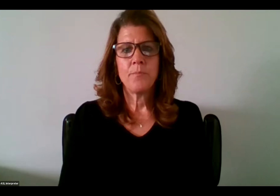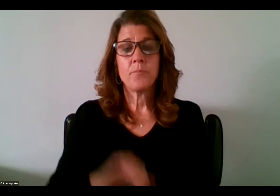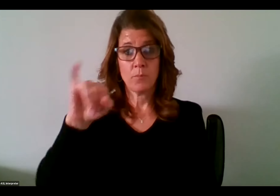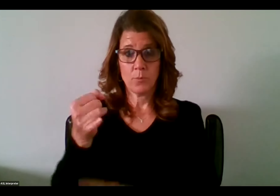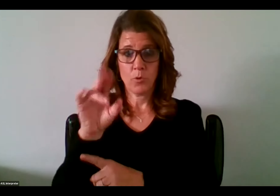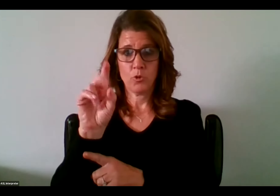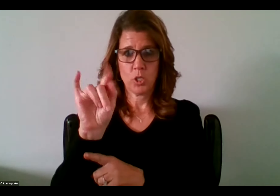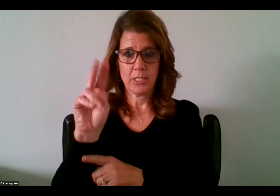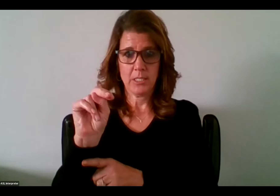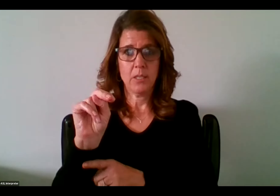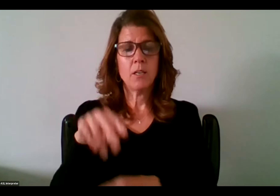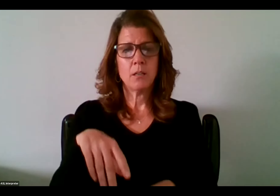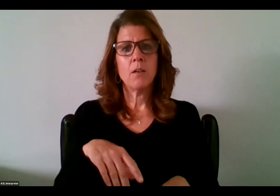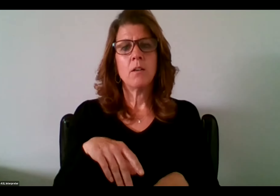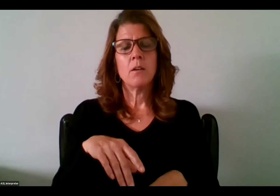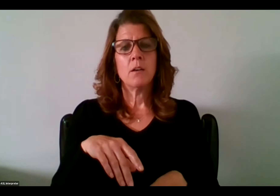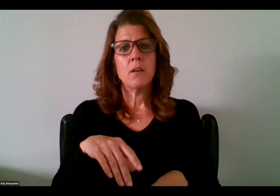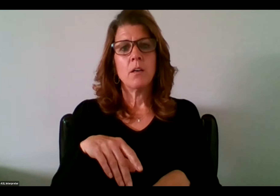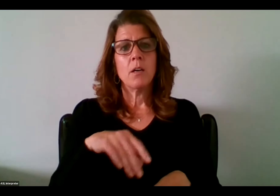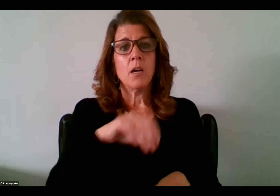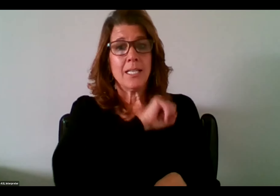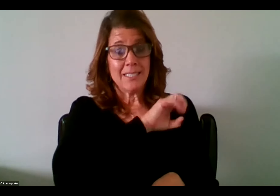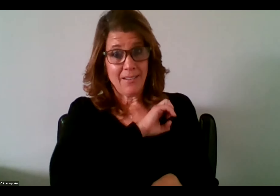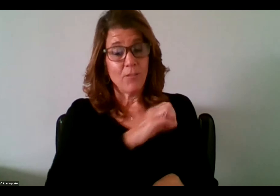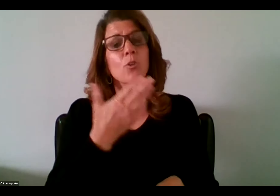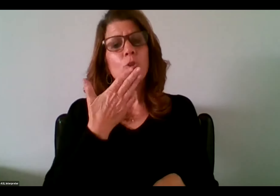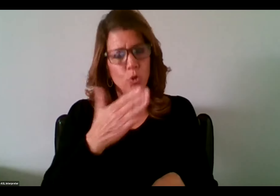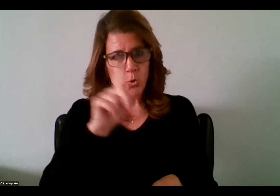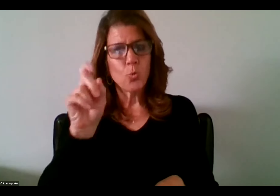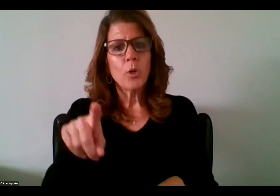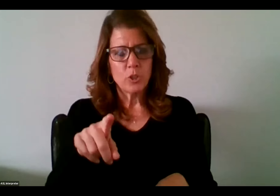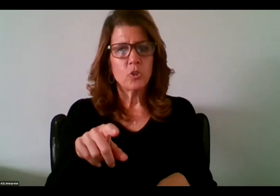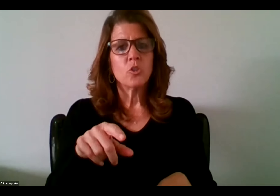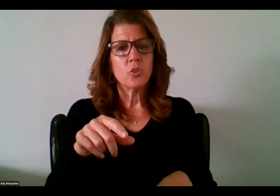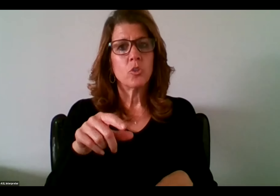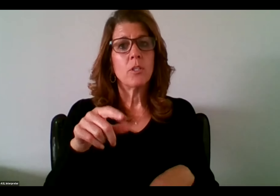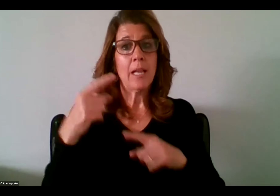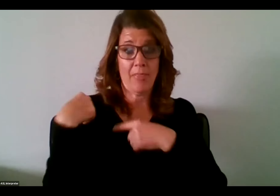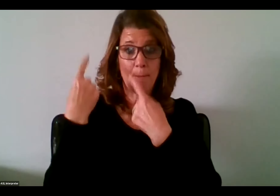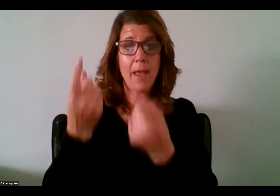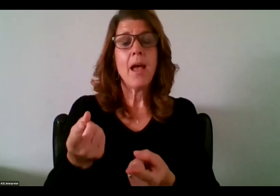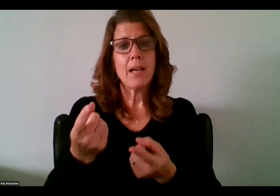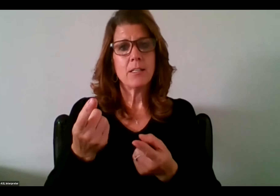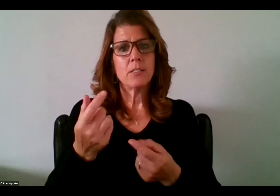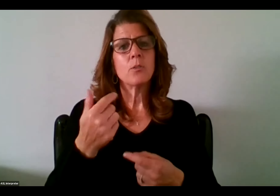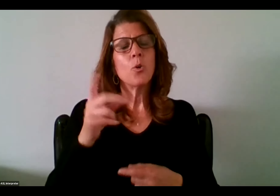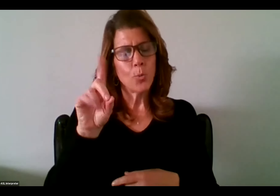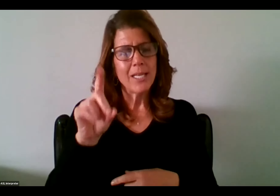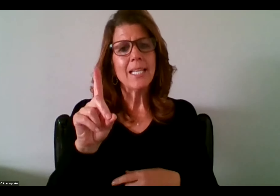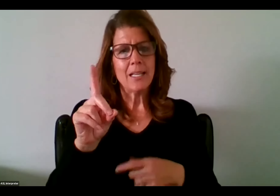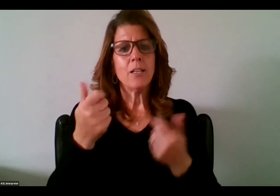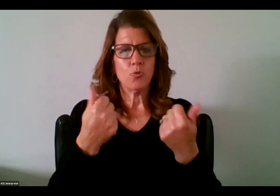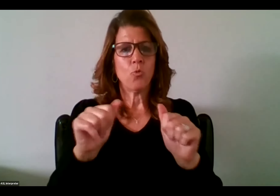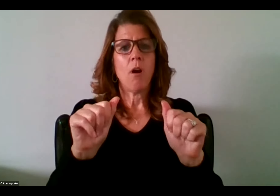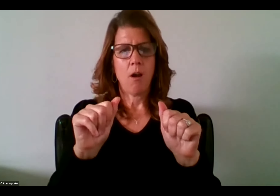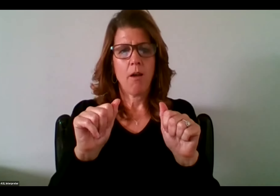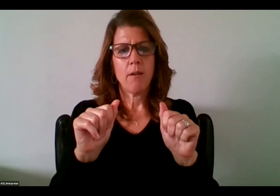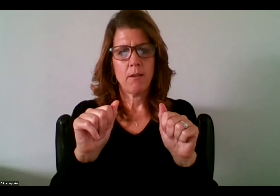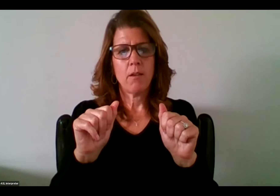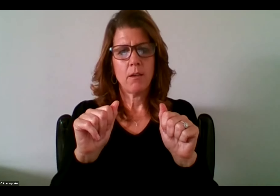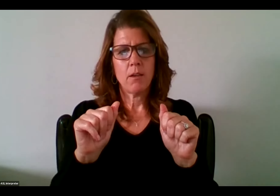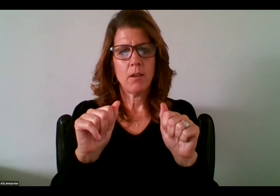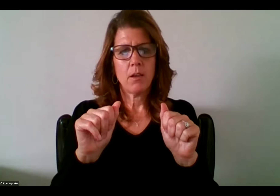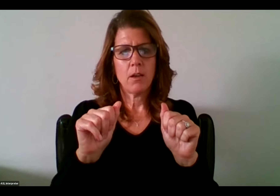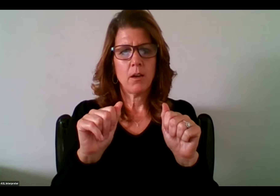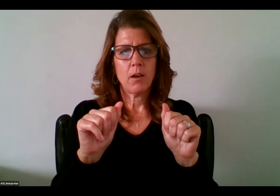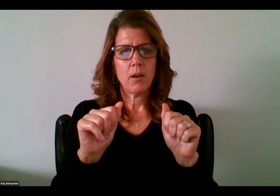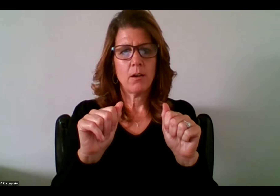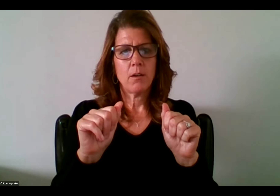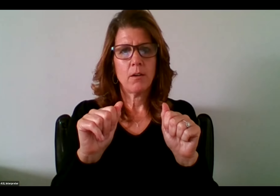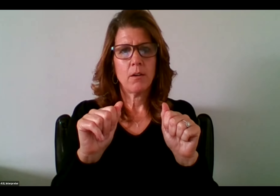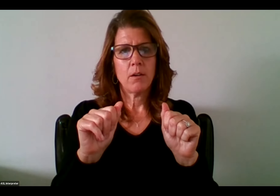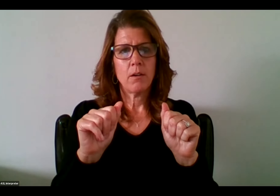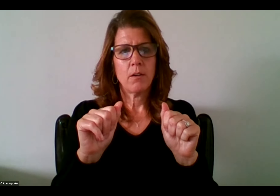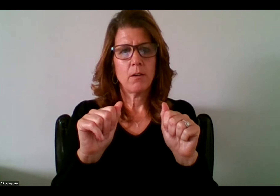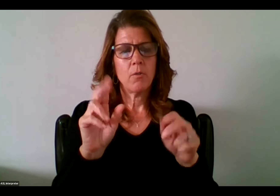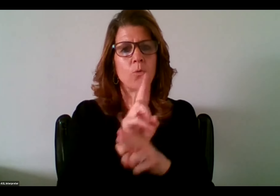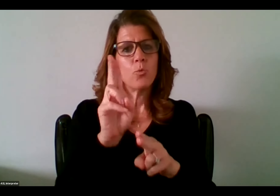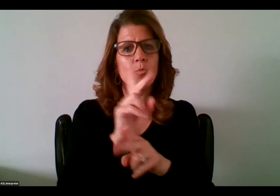Justin: Stephen good question. In the past we have attempted to use different types of